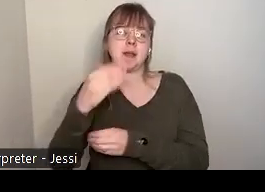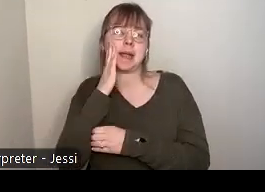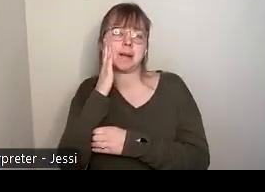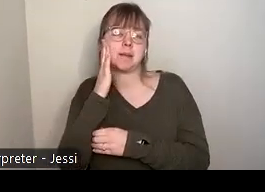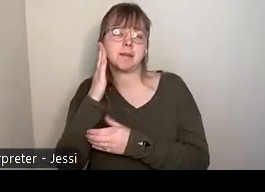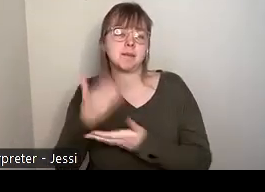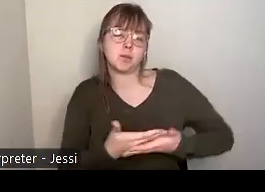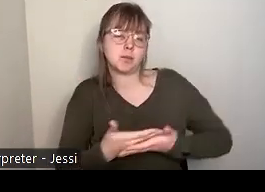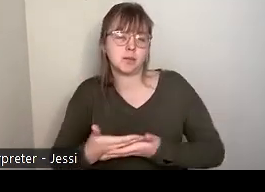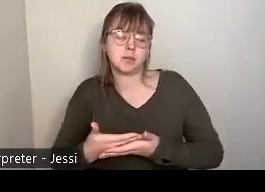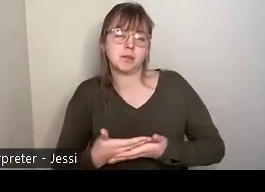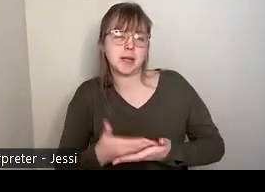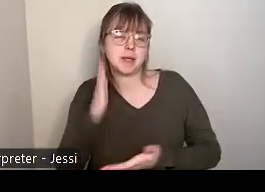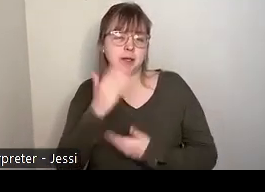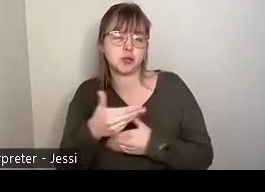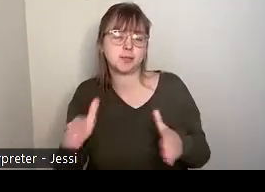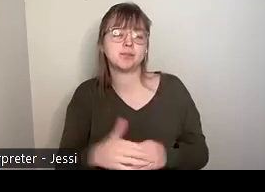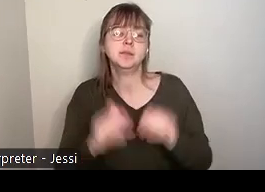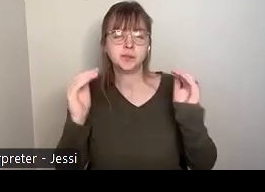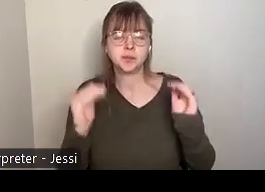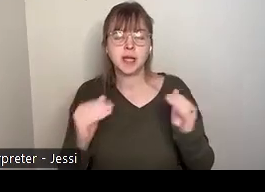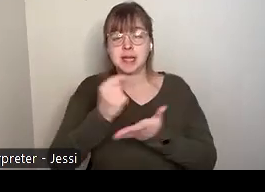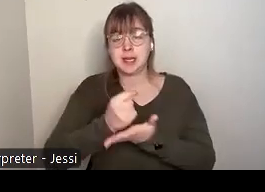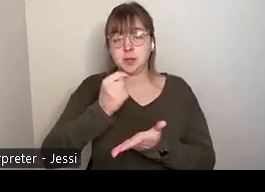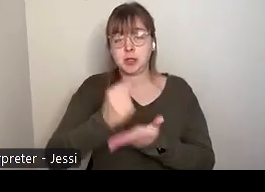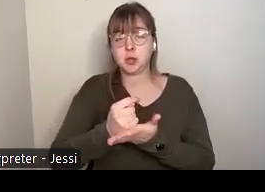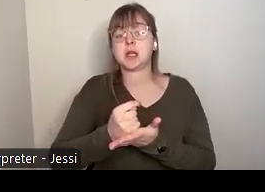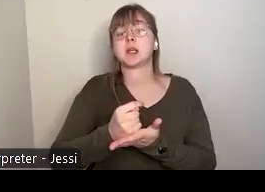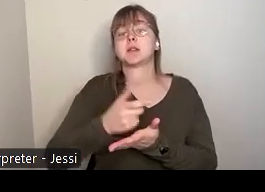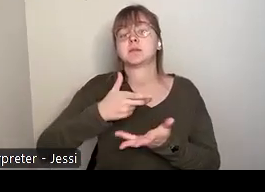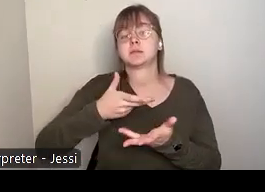the risk of relationship failure and offer the hopefulness of warm and nurturing caregiver